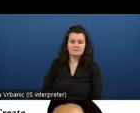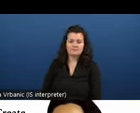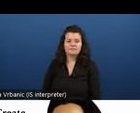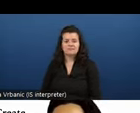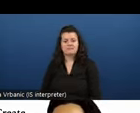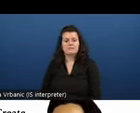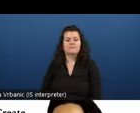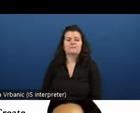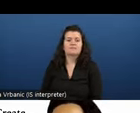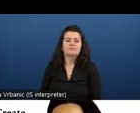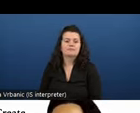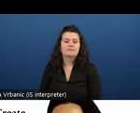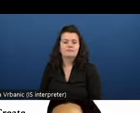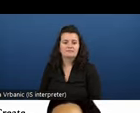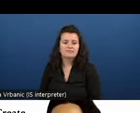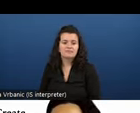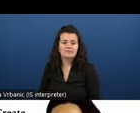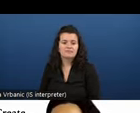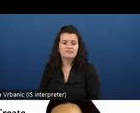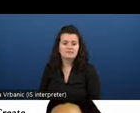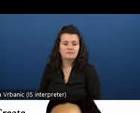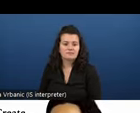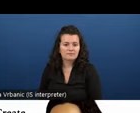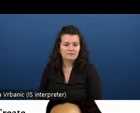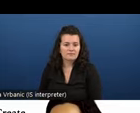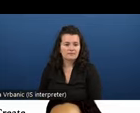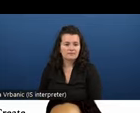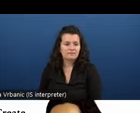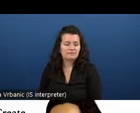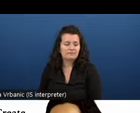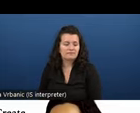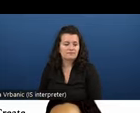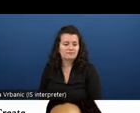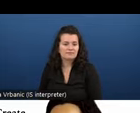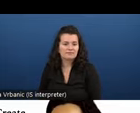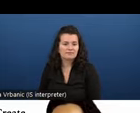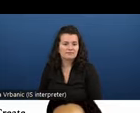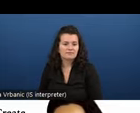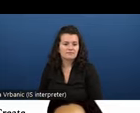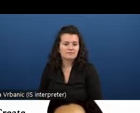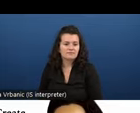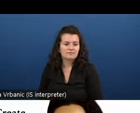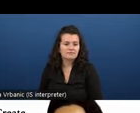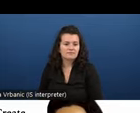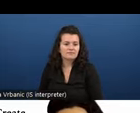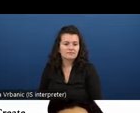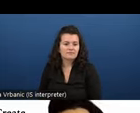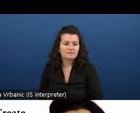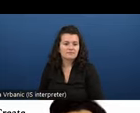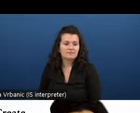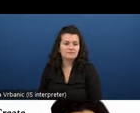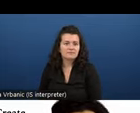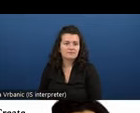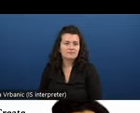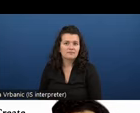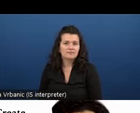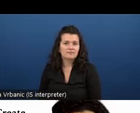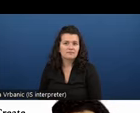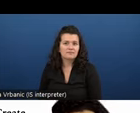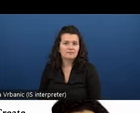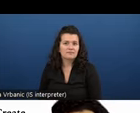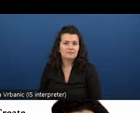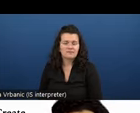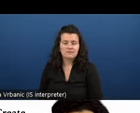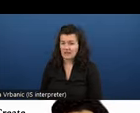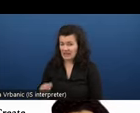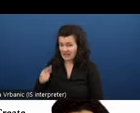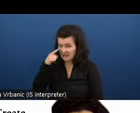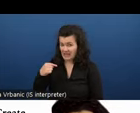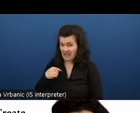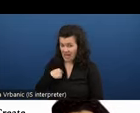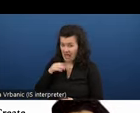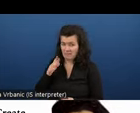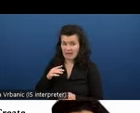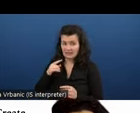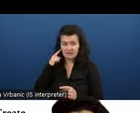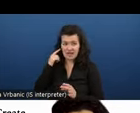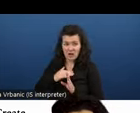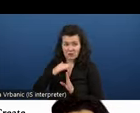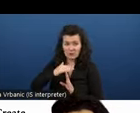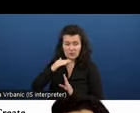15:23:54 Is it something I would need to control on my side.